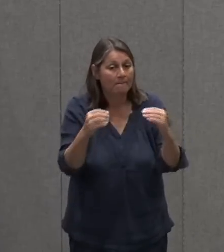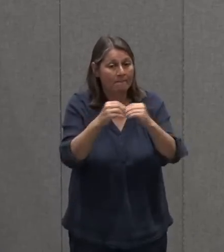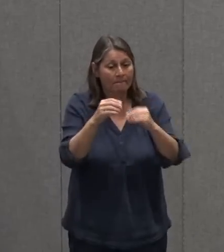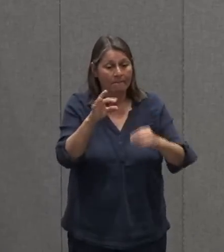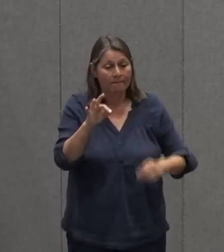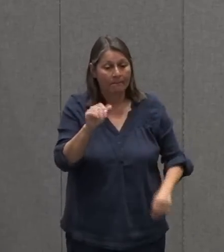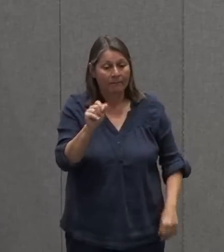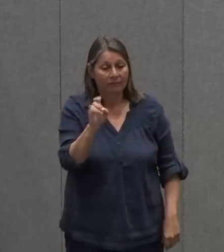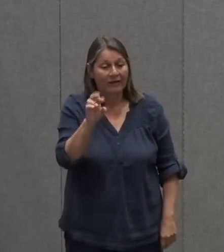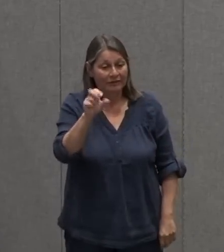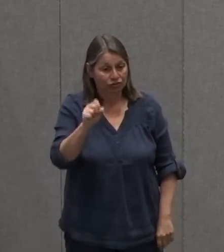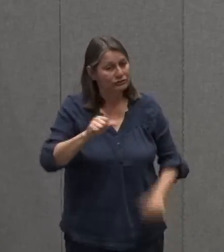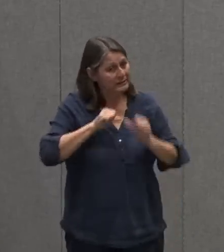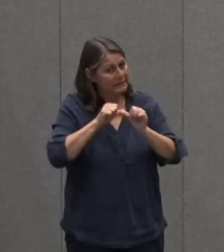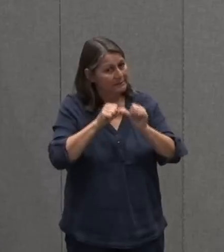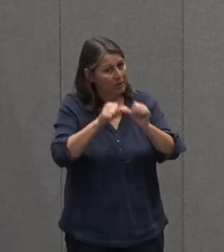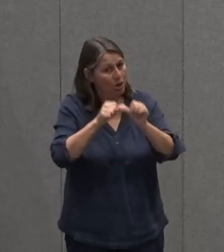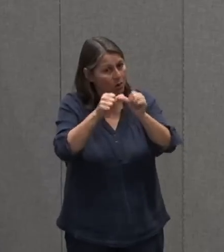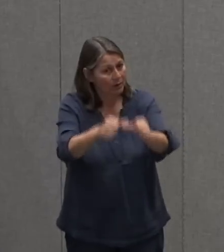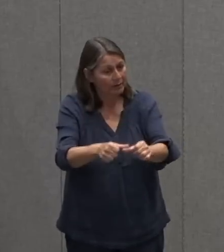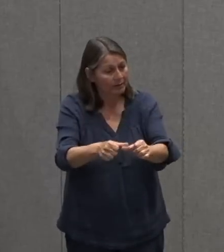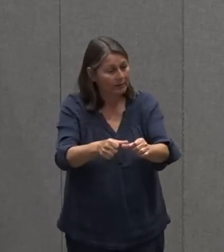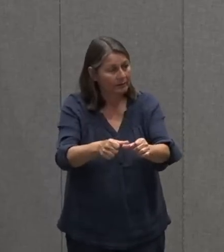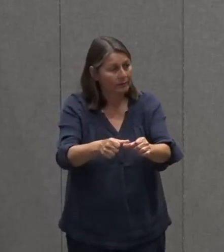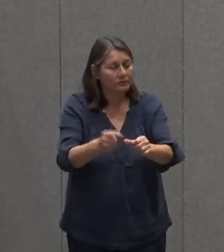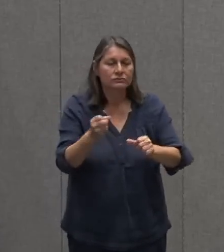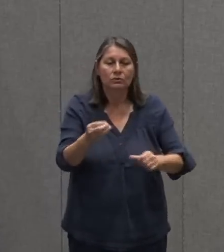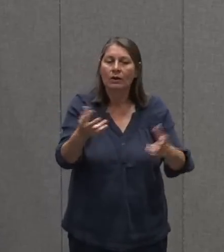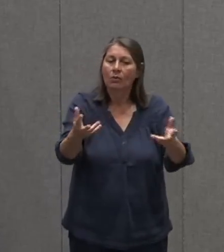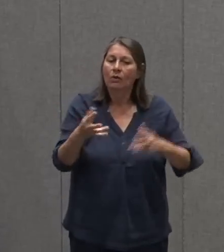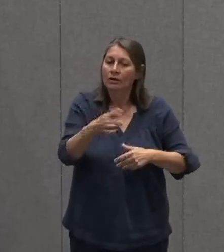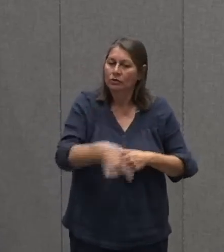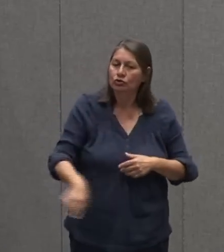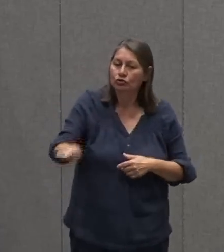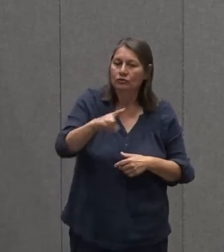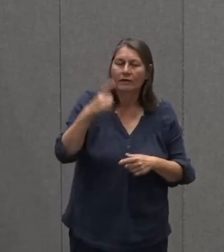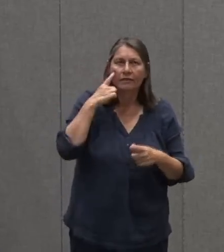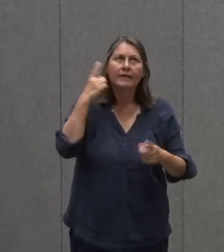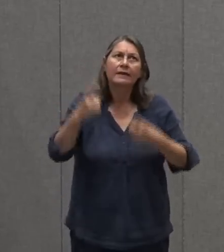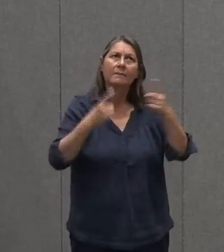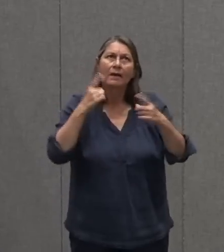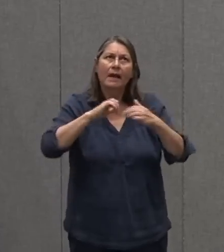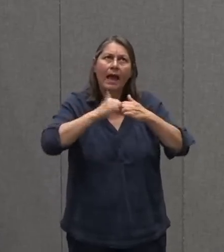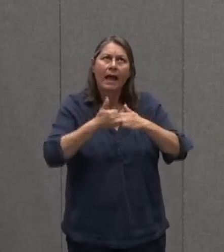Now, I want you guys to think about what are some strategies to find all those factors.